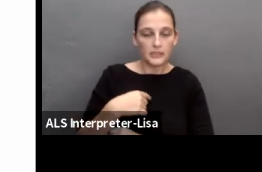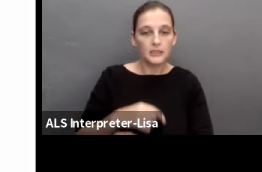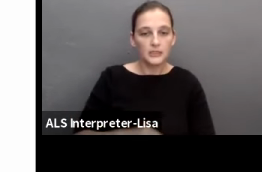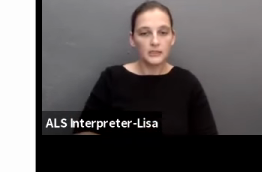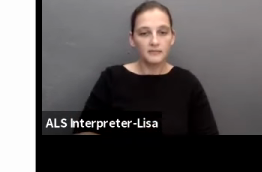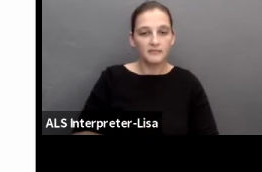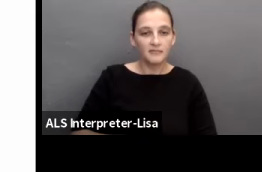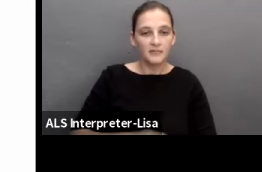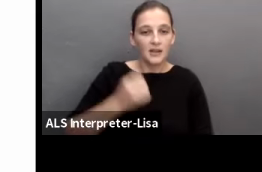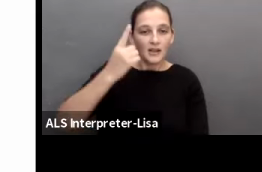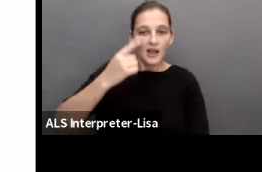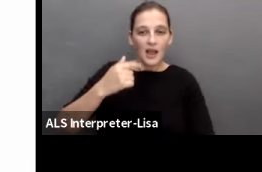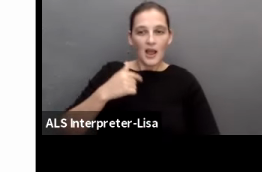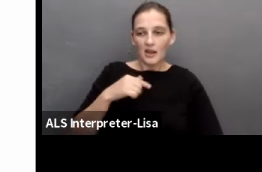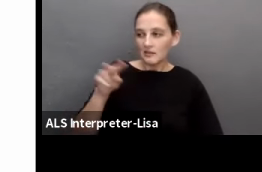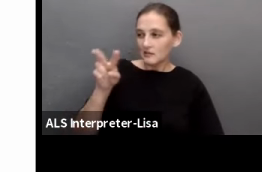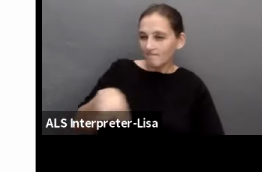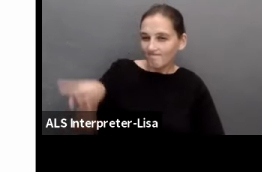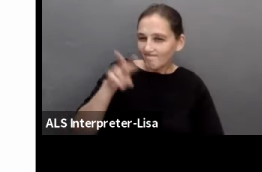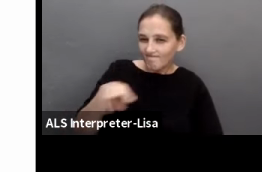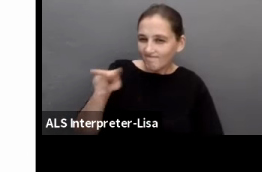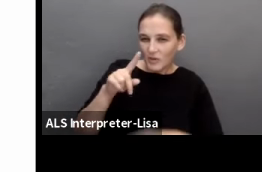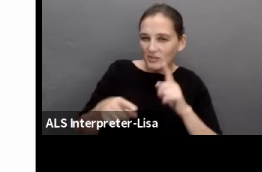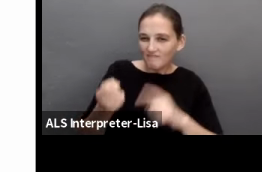understand them, because I couldn't read their lips, what they were